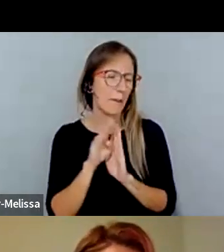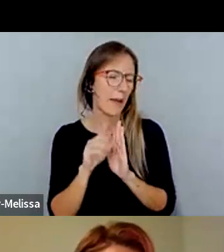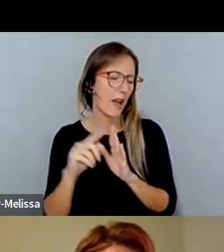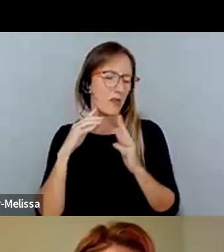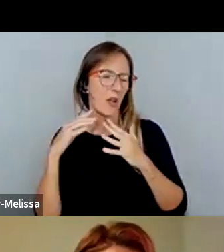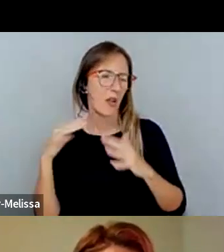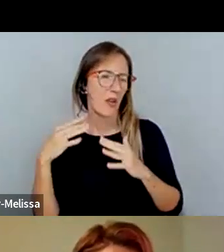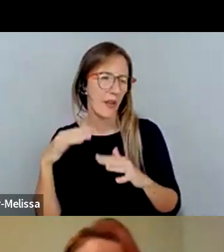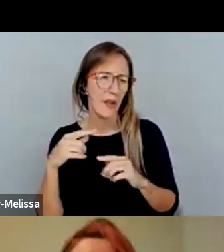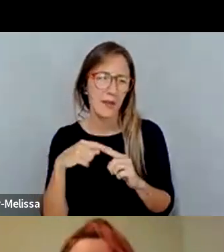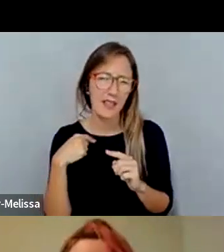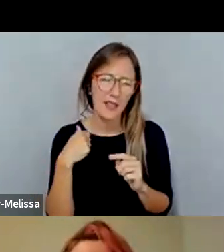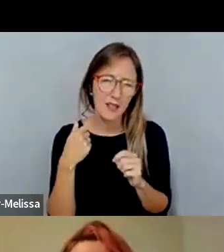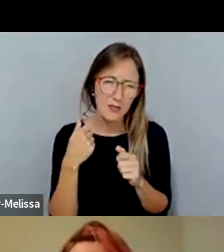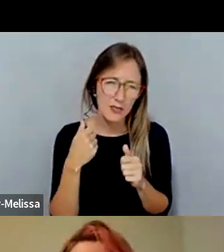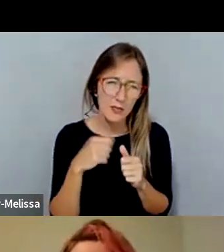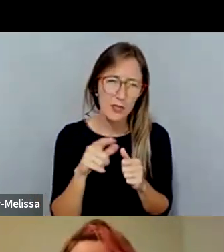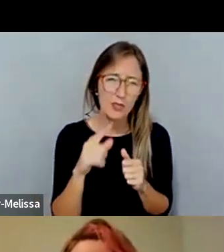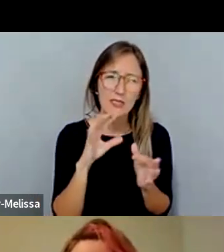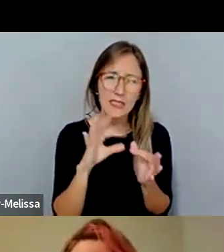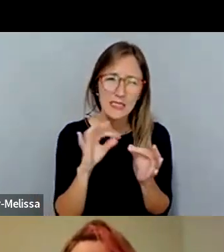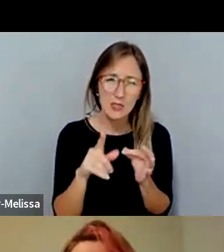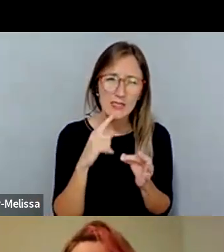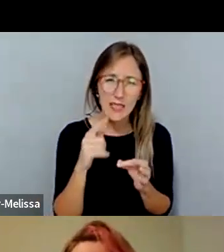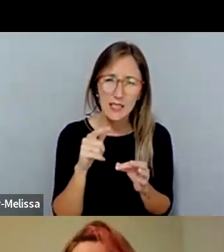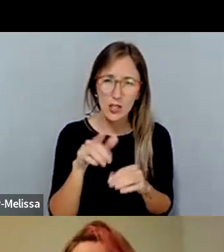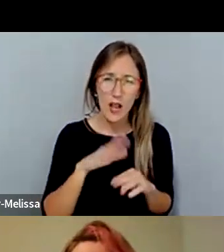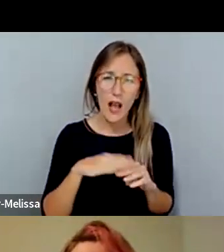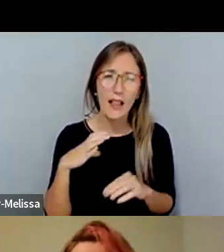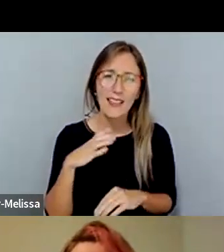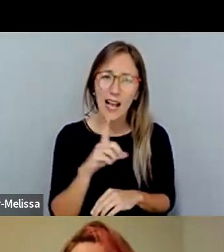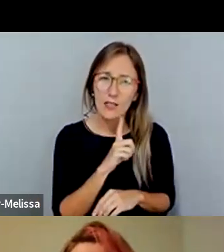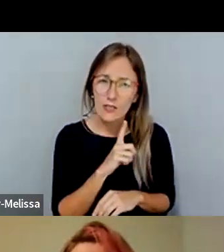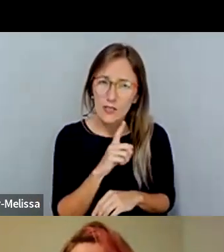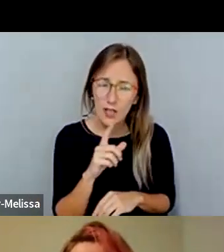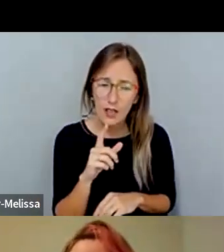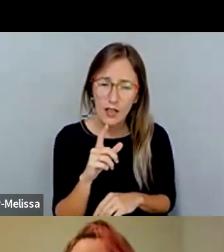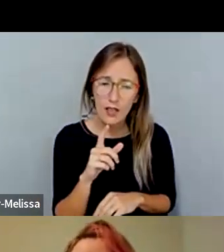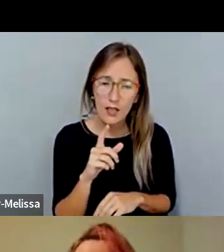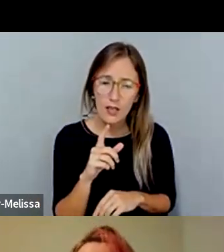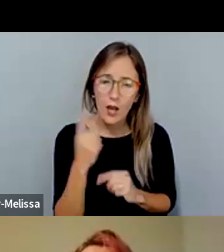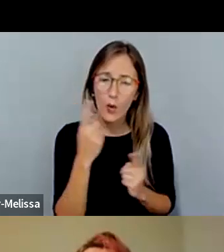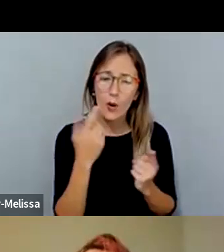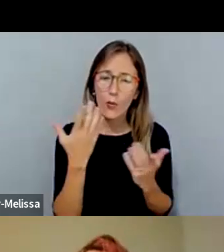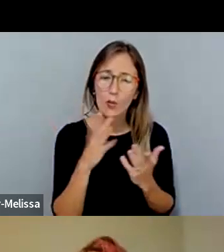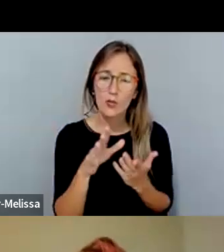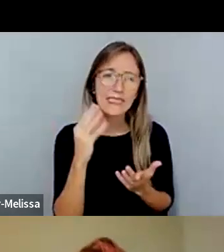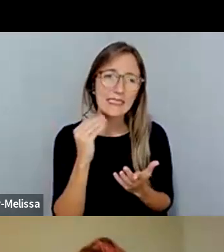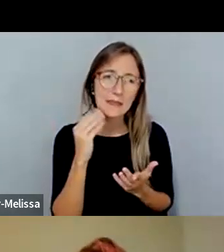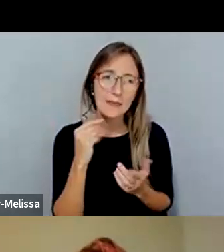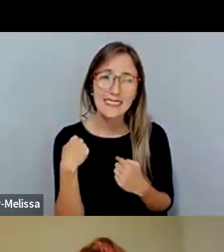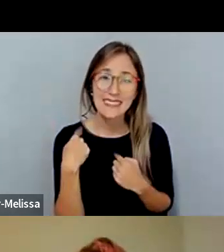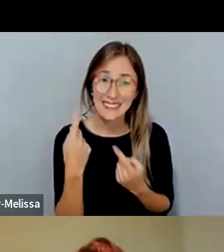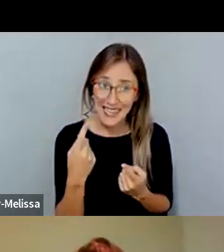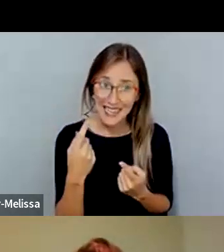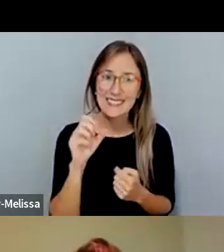missed something, it will all be there. I saw a handout, go ahead.